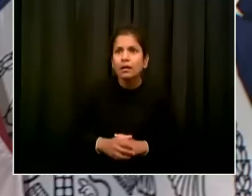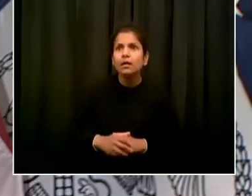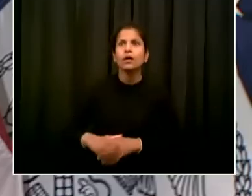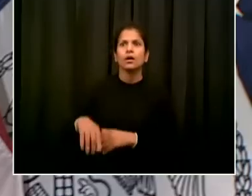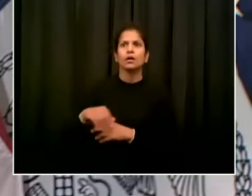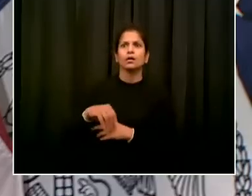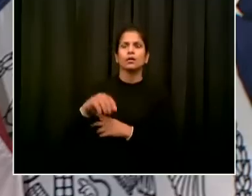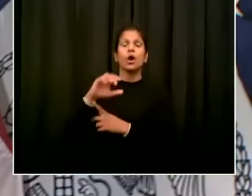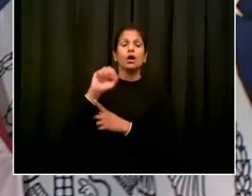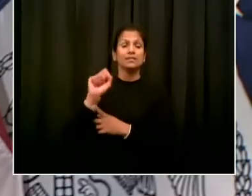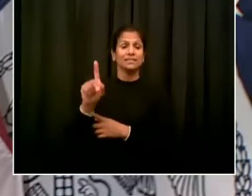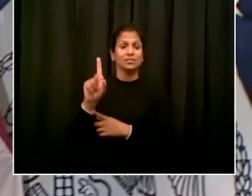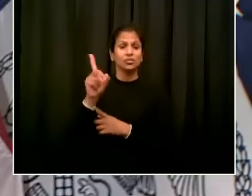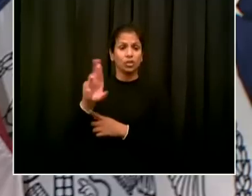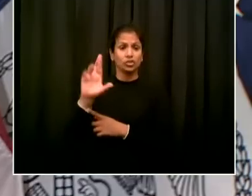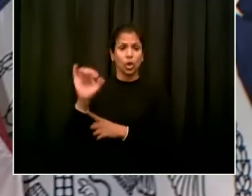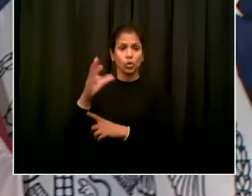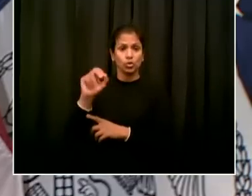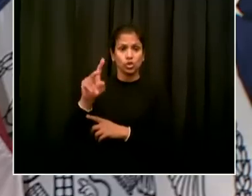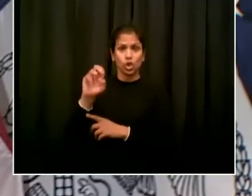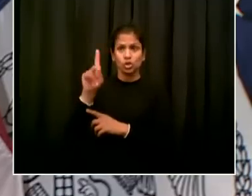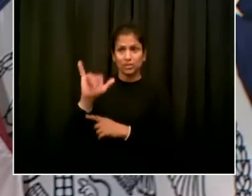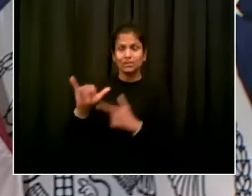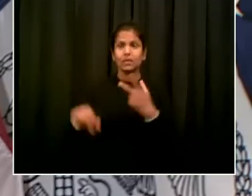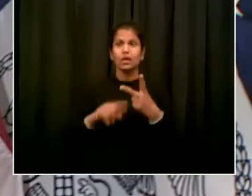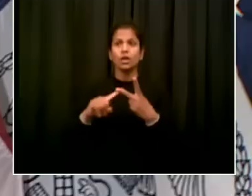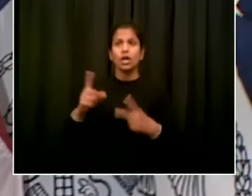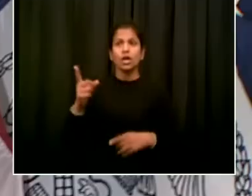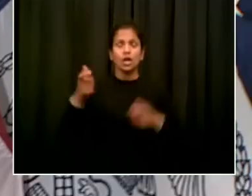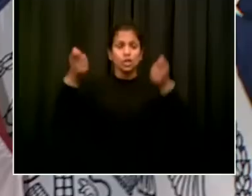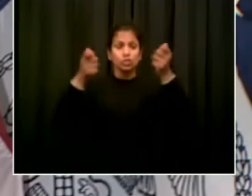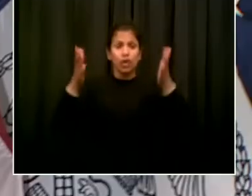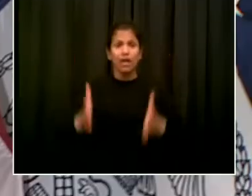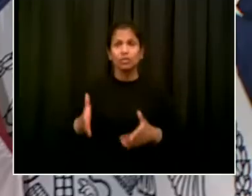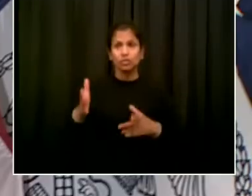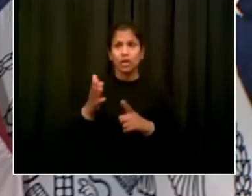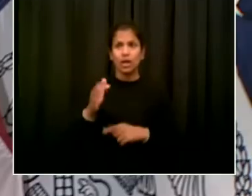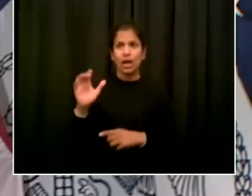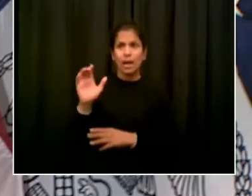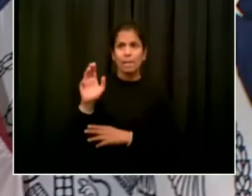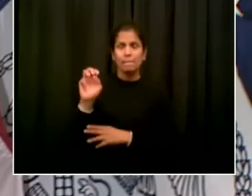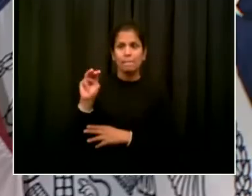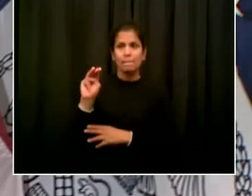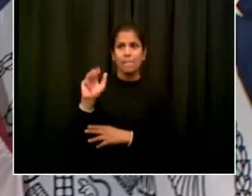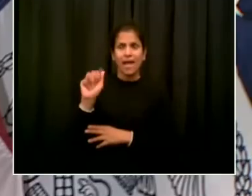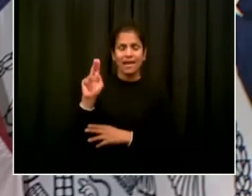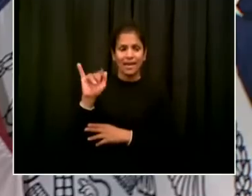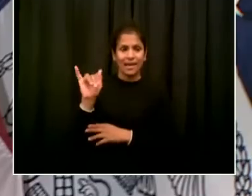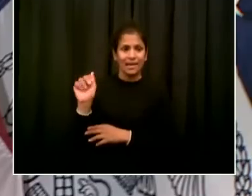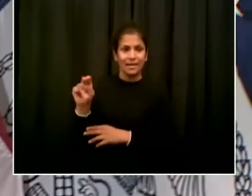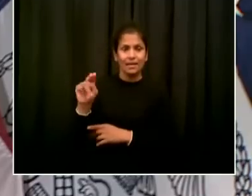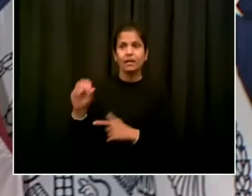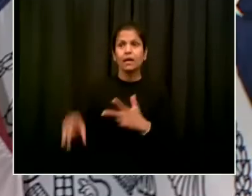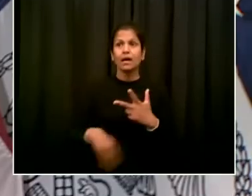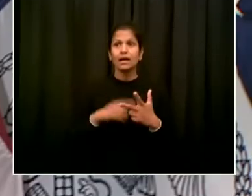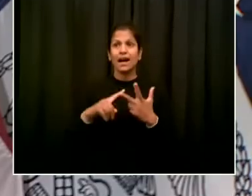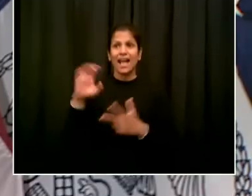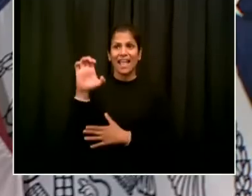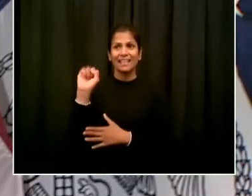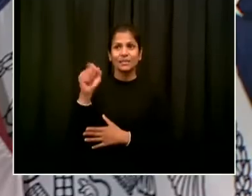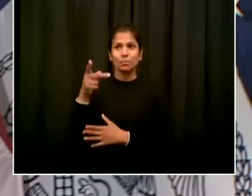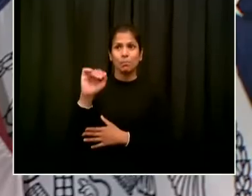Q&A.